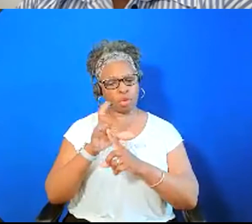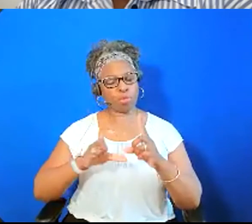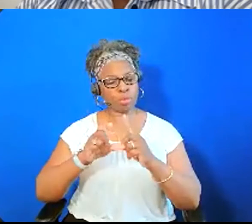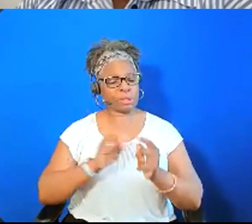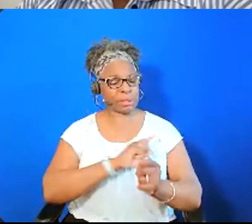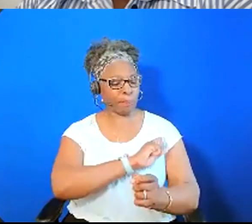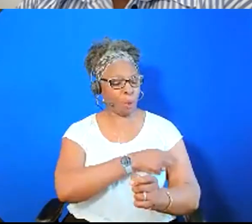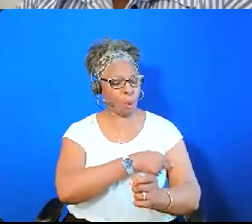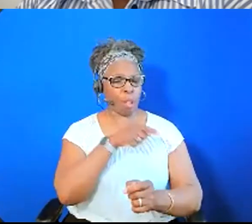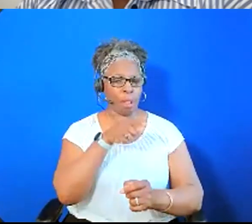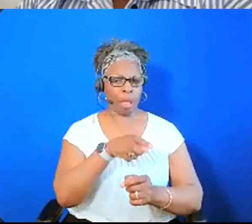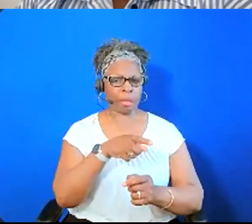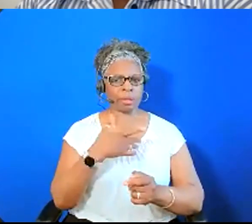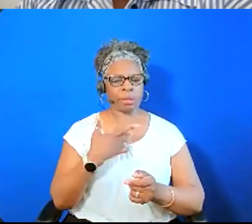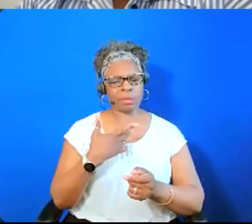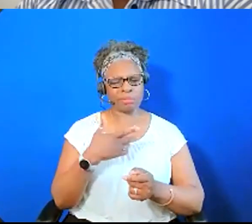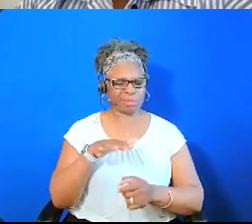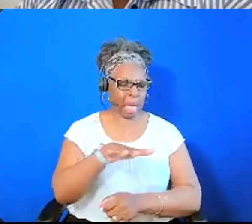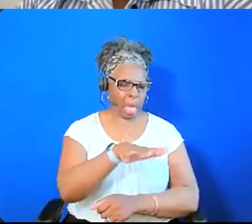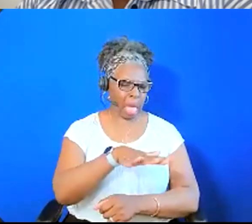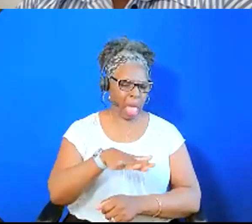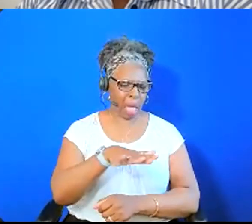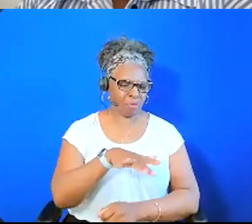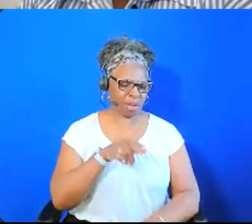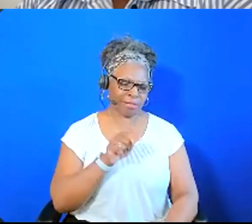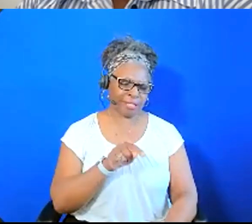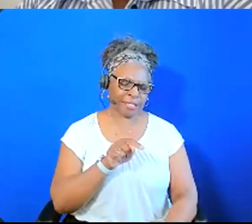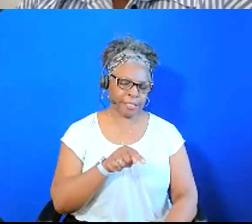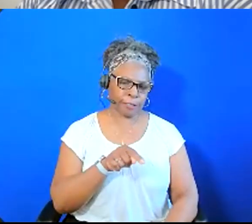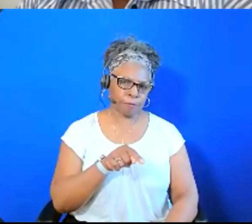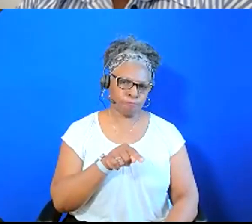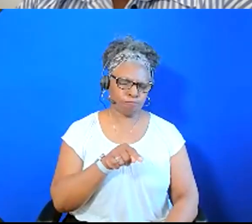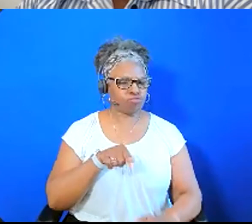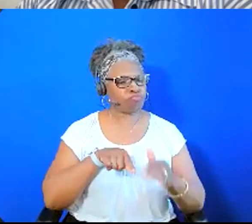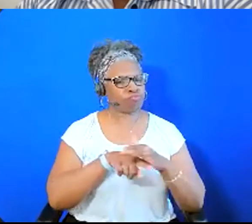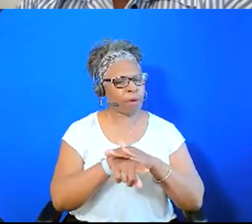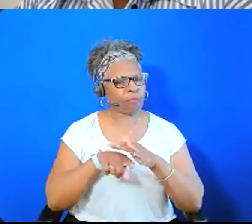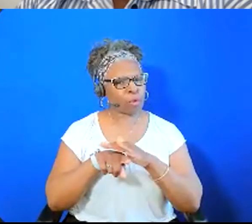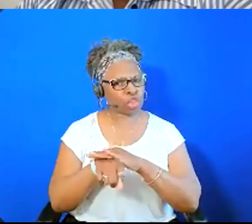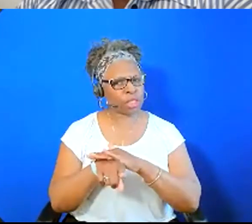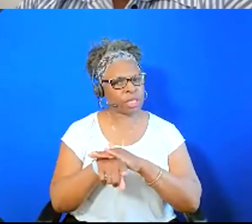It was a neighbourhood where refugees from Chechnya were settled